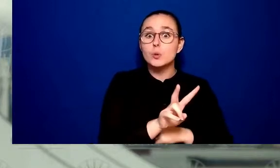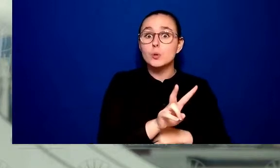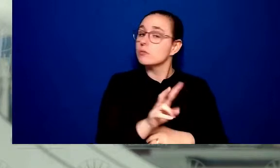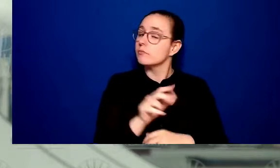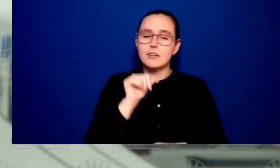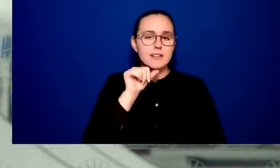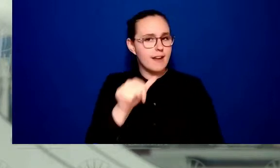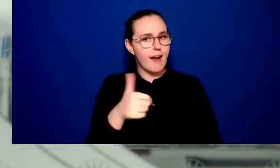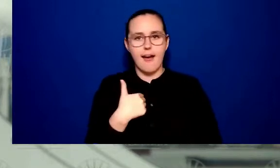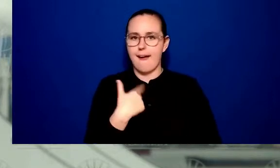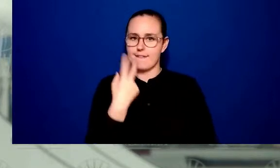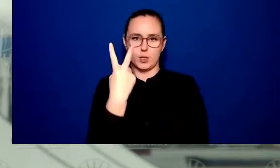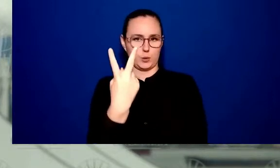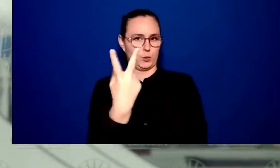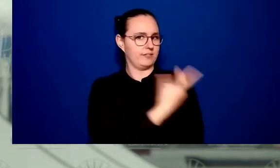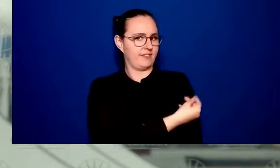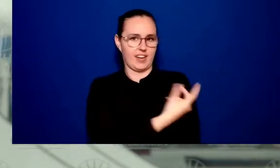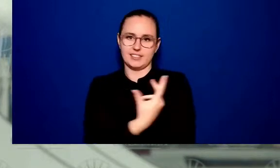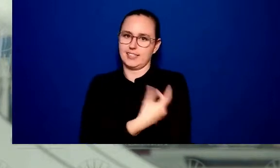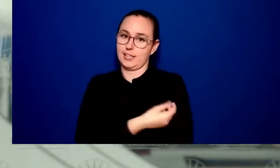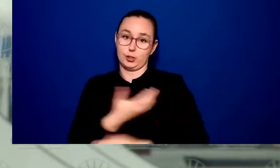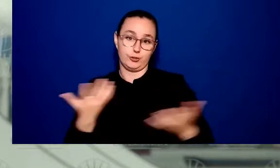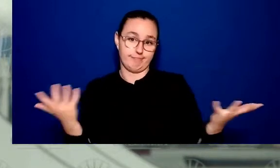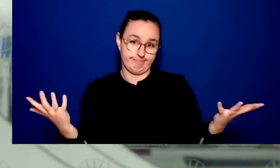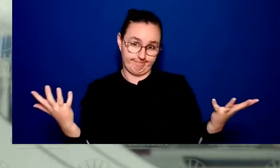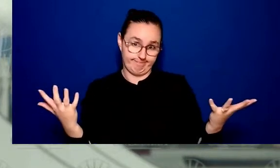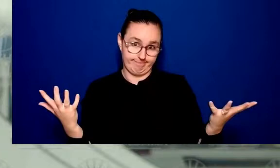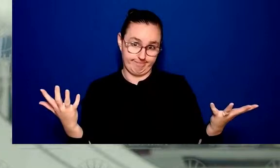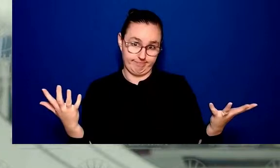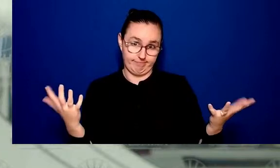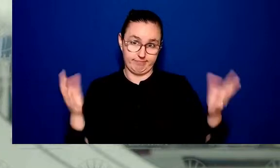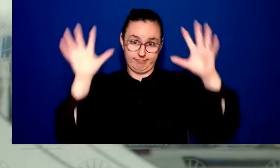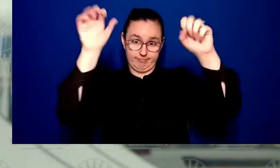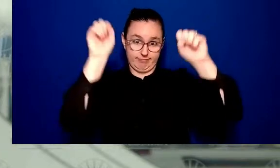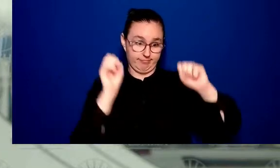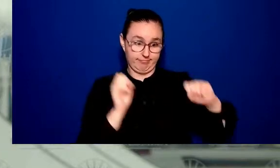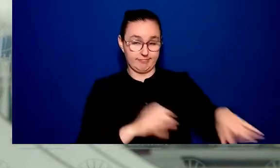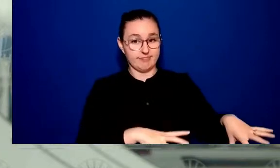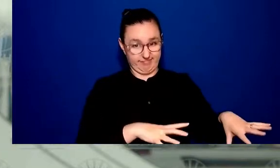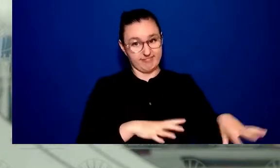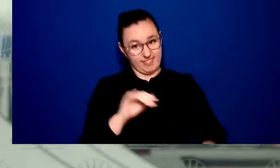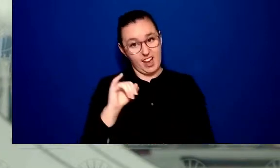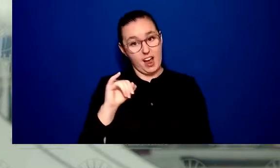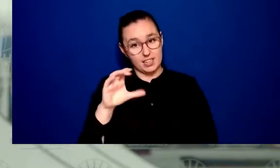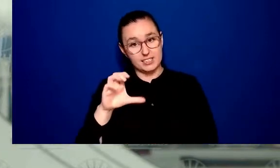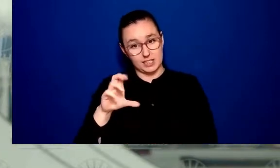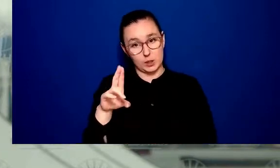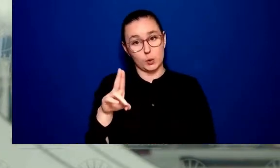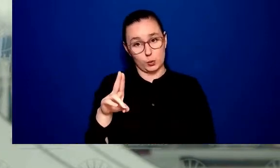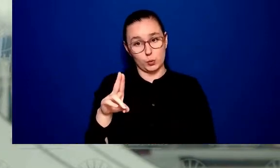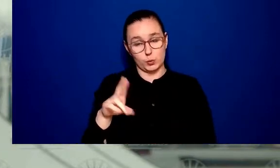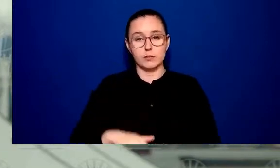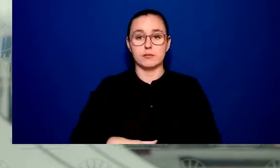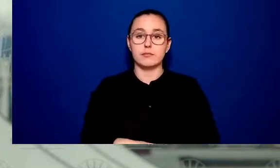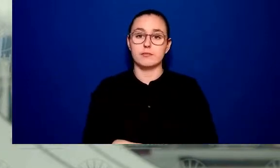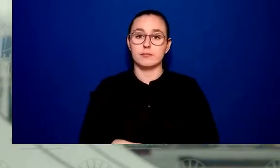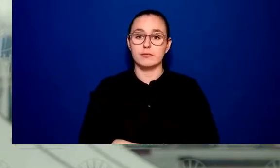people transferred in critical care. Over the Thanksgiving weekend yesterday. Monday